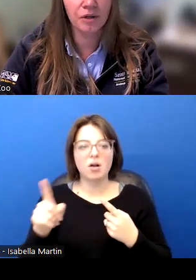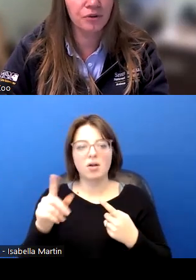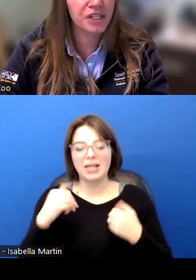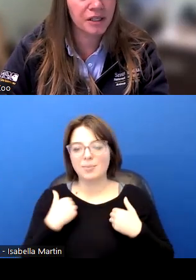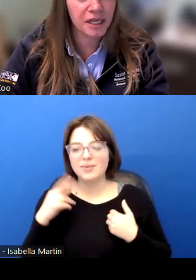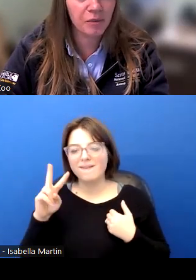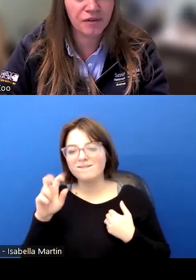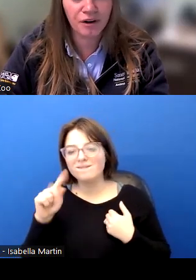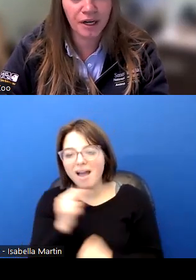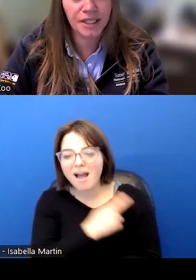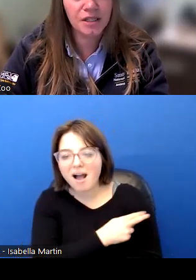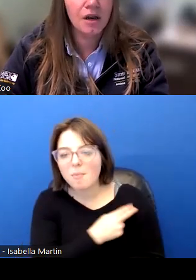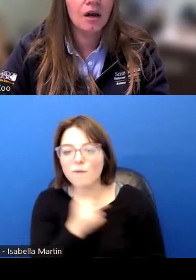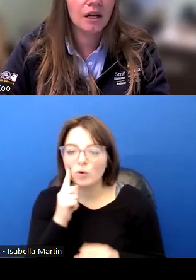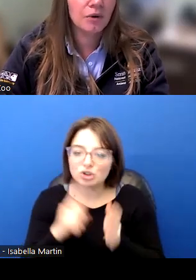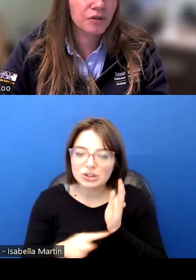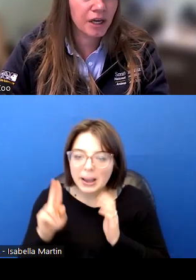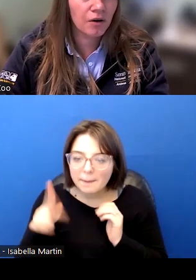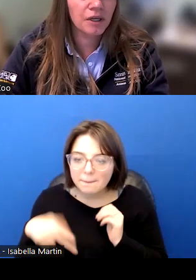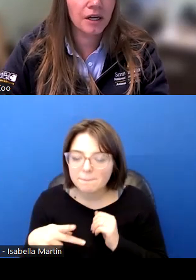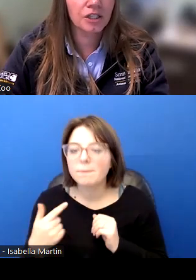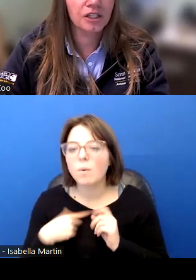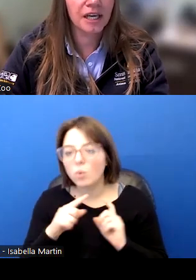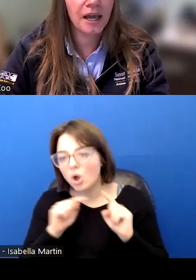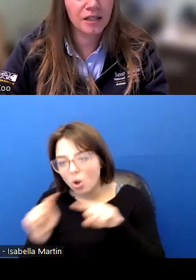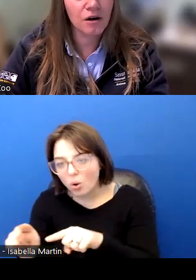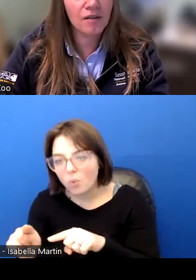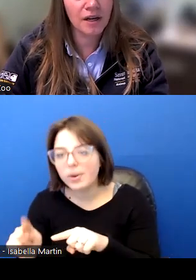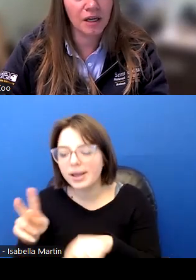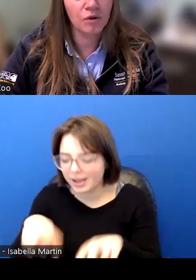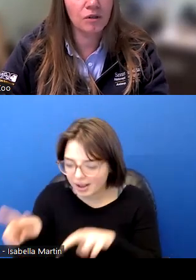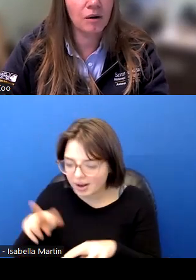a routine exam with the veterinarians and I will go down and actually get hands on that animal. um